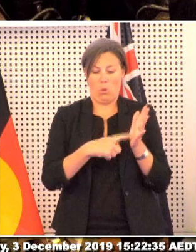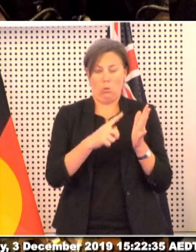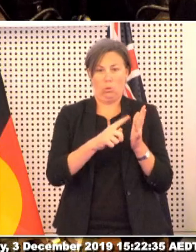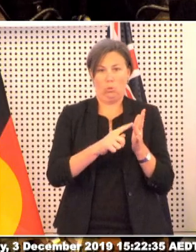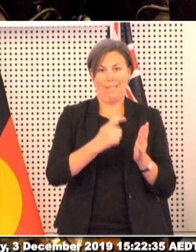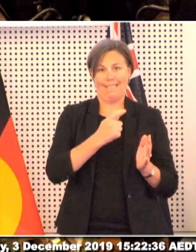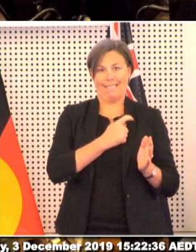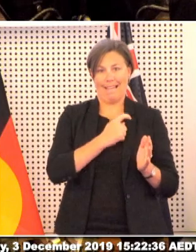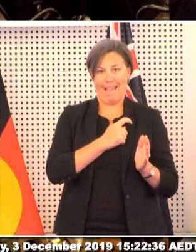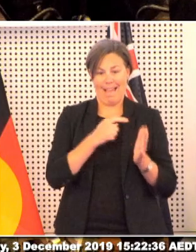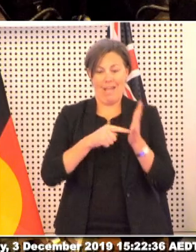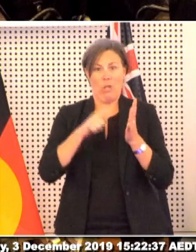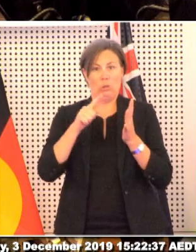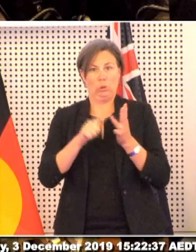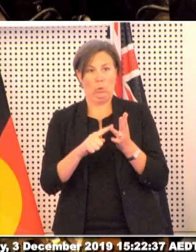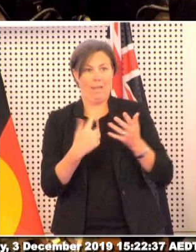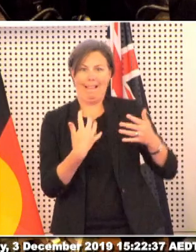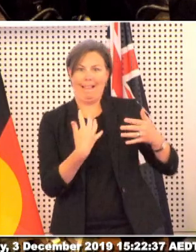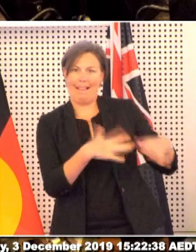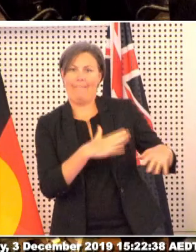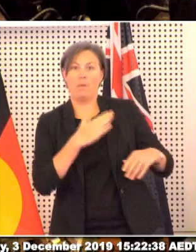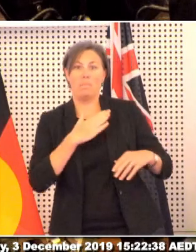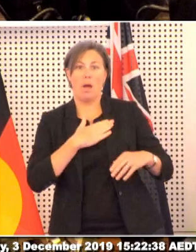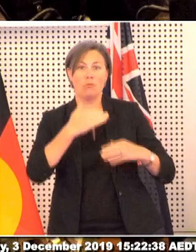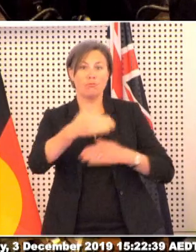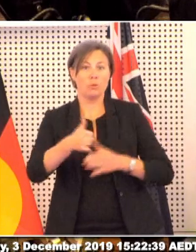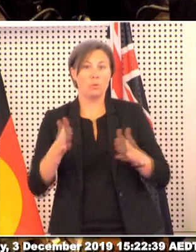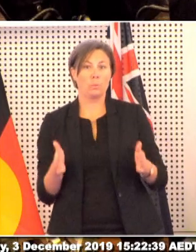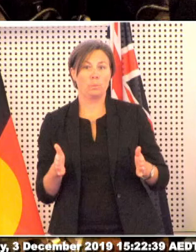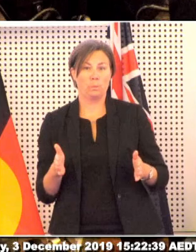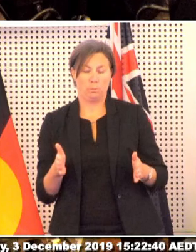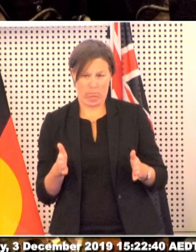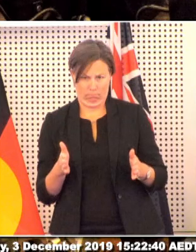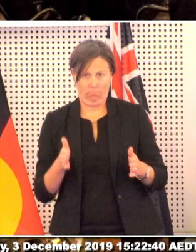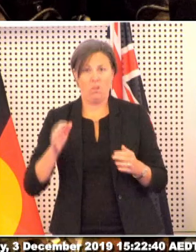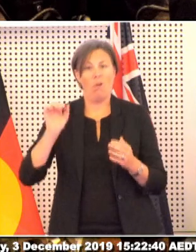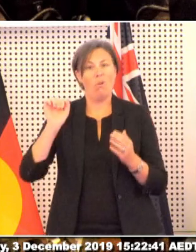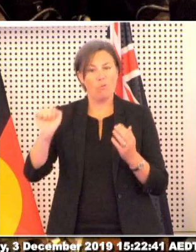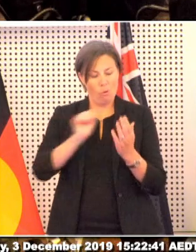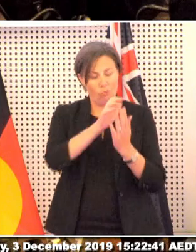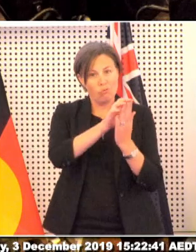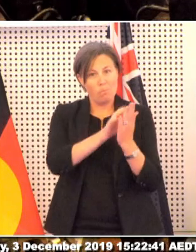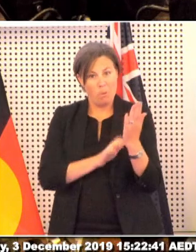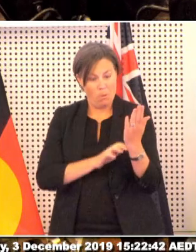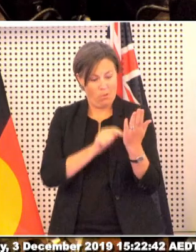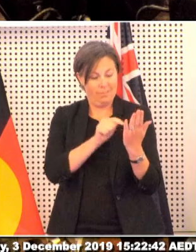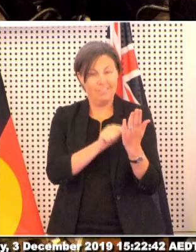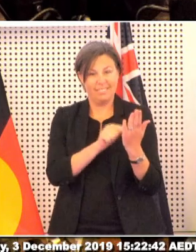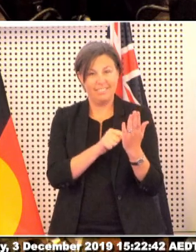And you say in this report that the primary focus of the report is your office’s